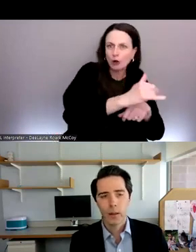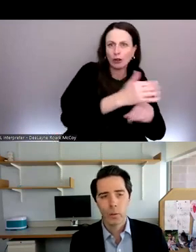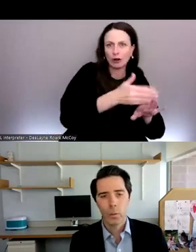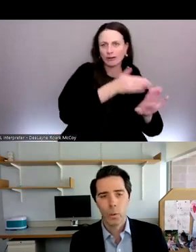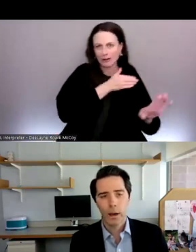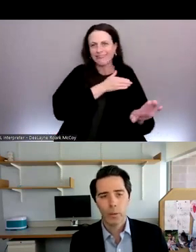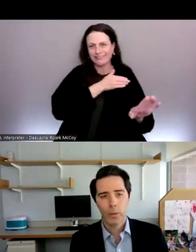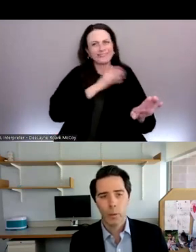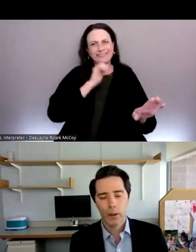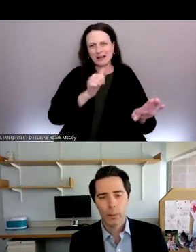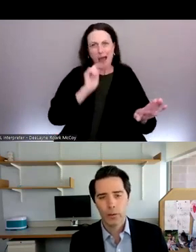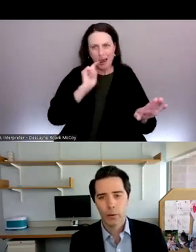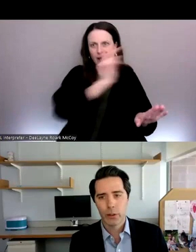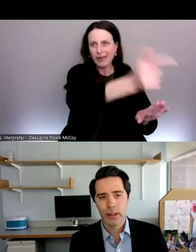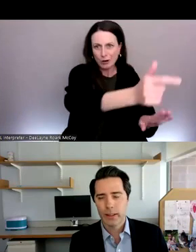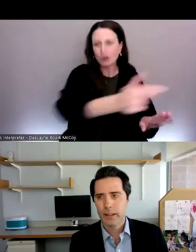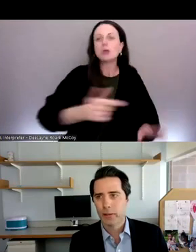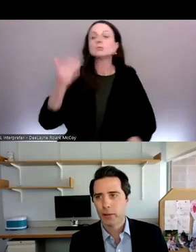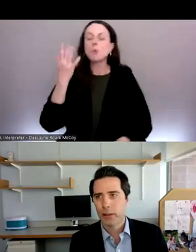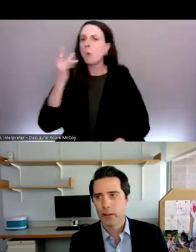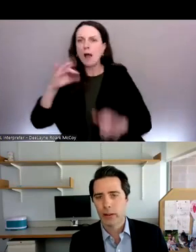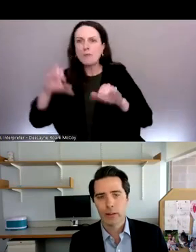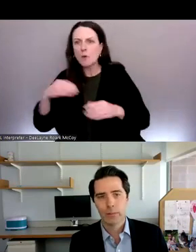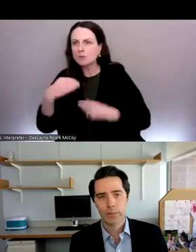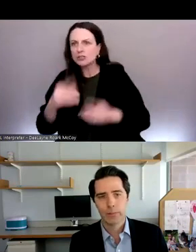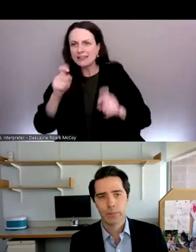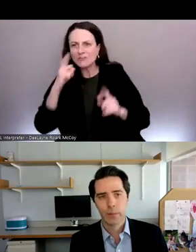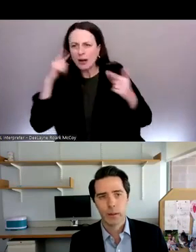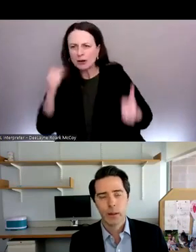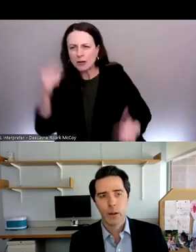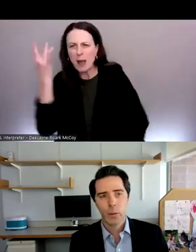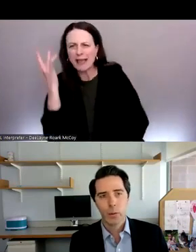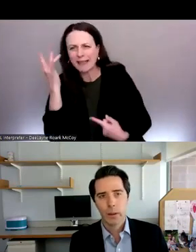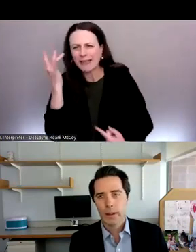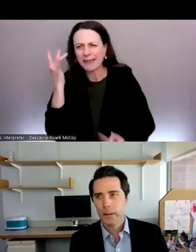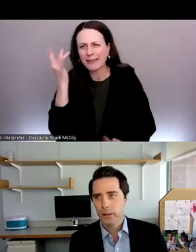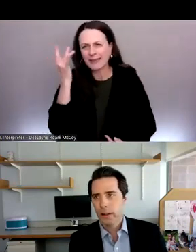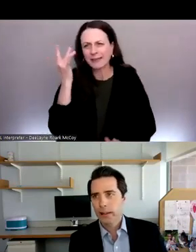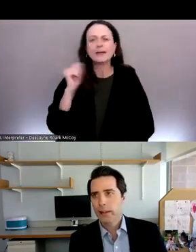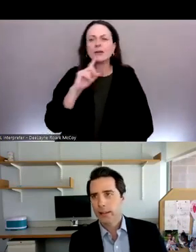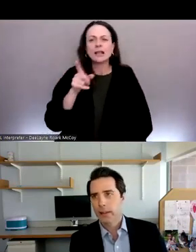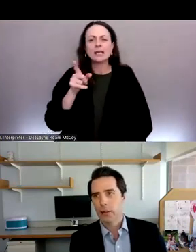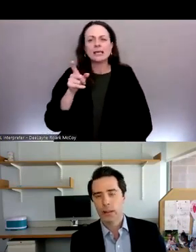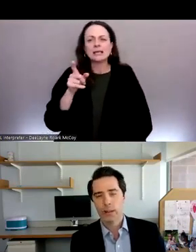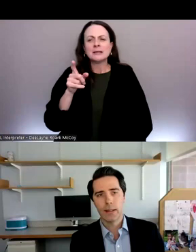so why why do we perform genetic testing for hearing loss